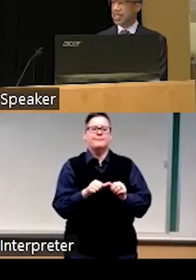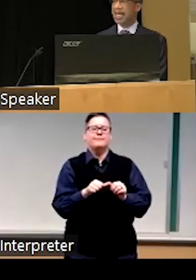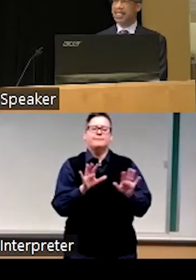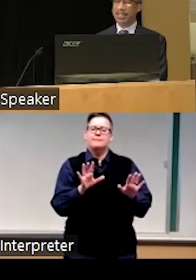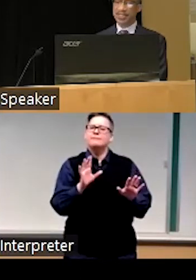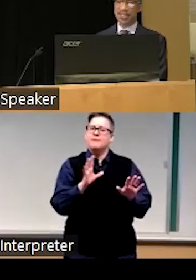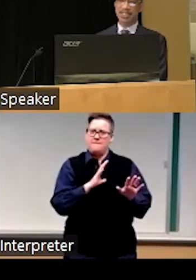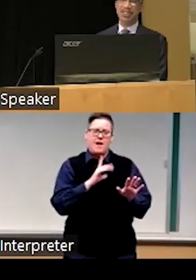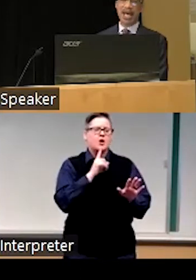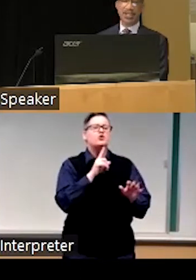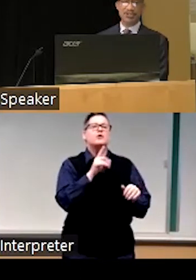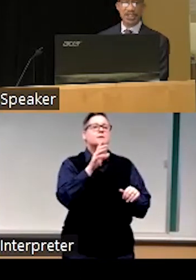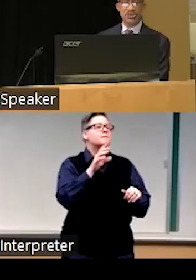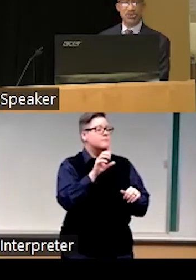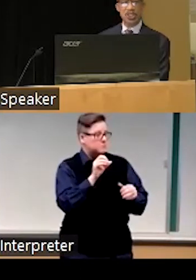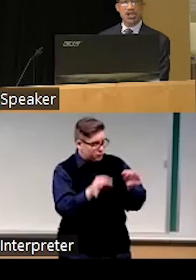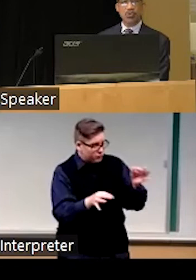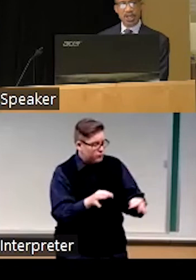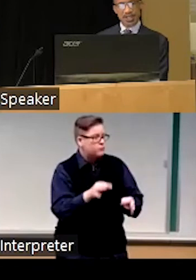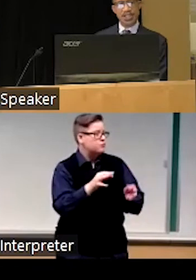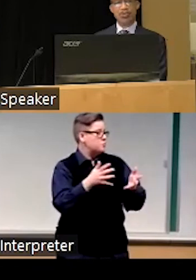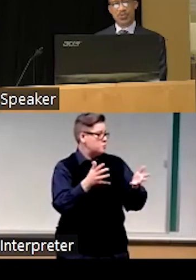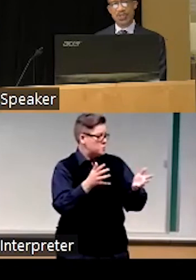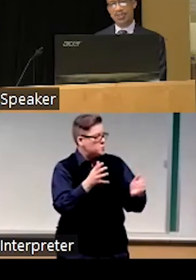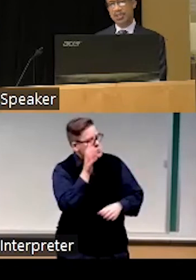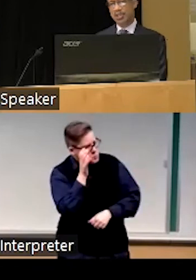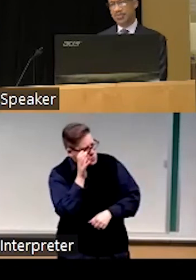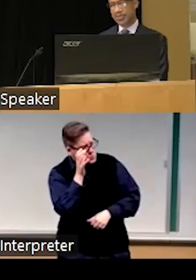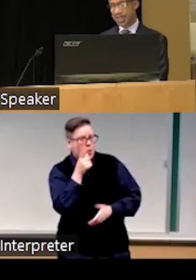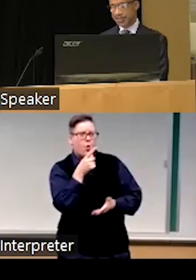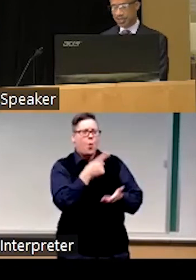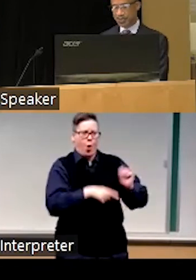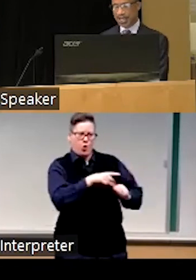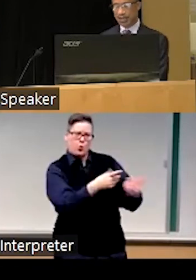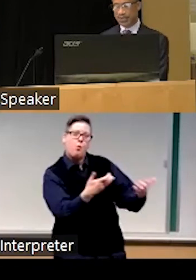communicating and listening actively to what it is that the person seeks for themselves